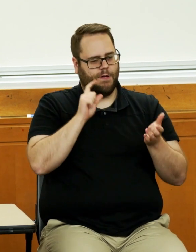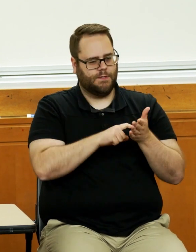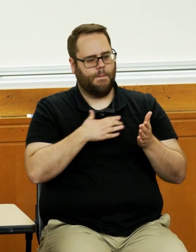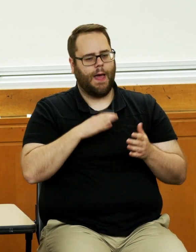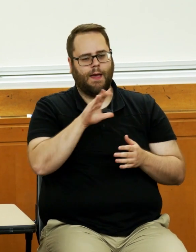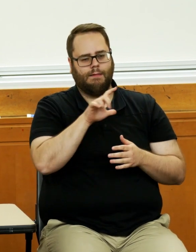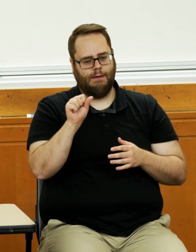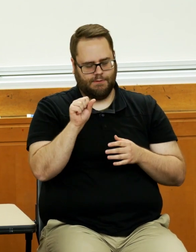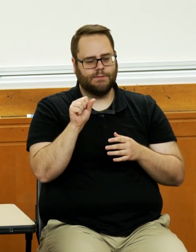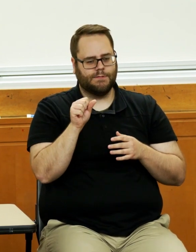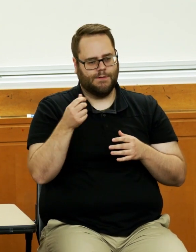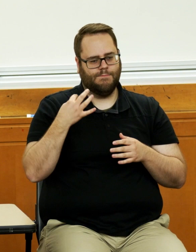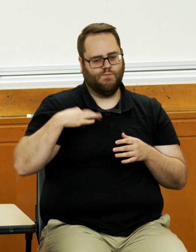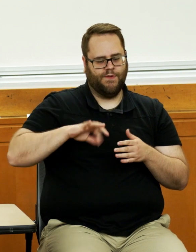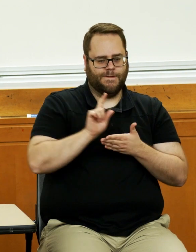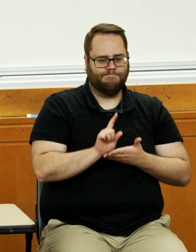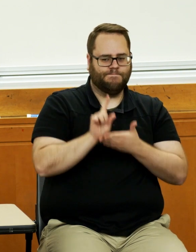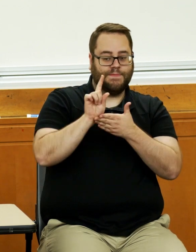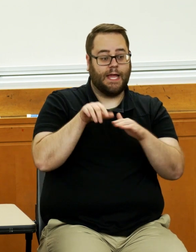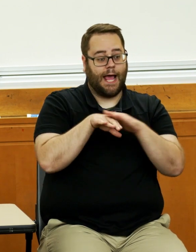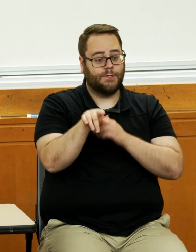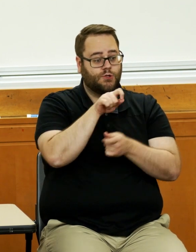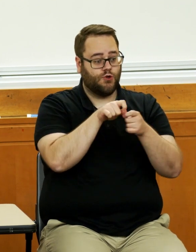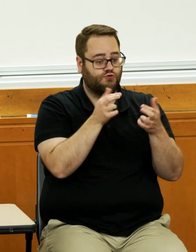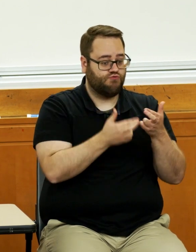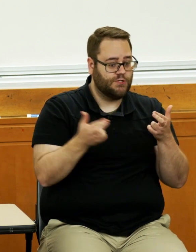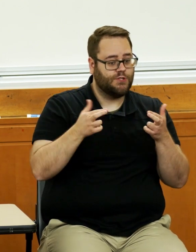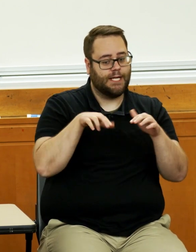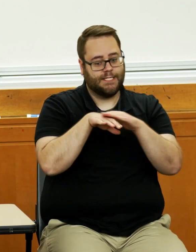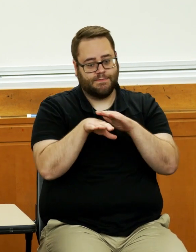by extension, access to certain resources and spaces relative to most disabled people,